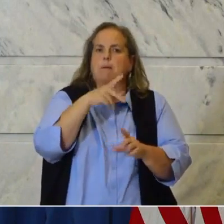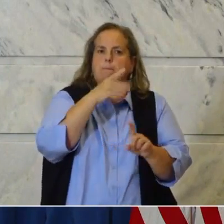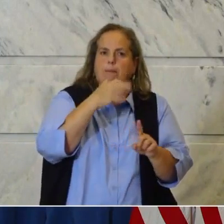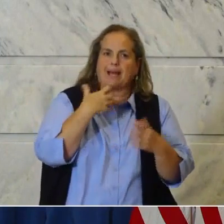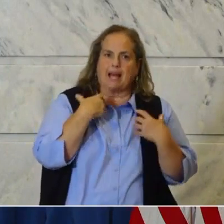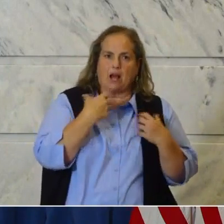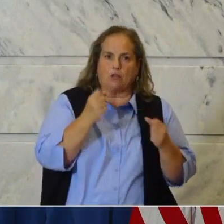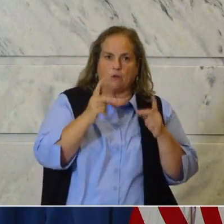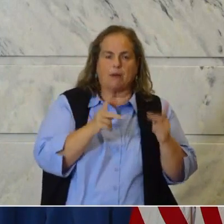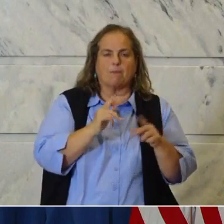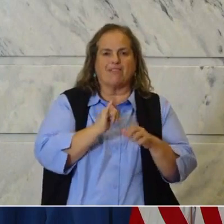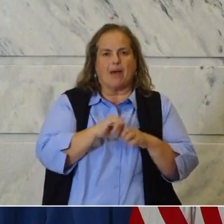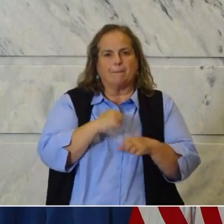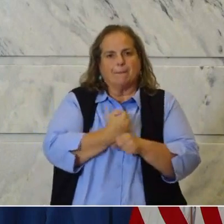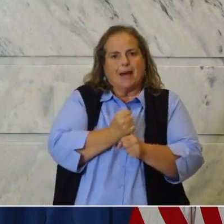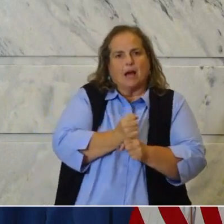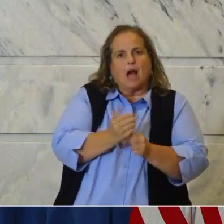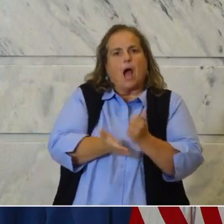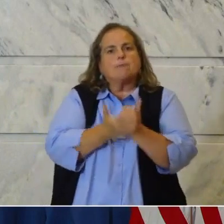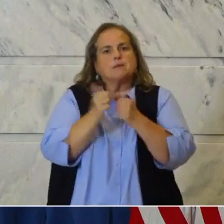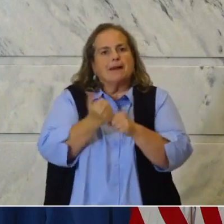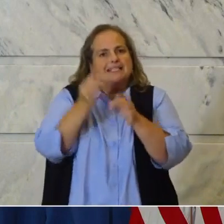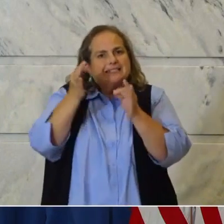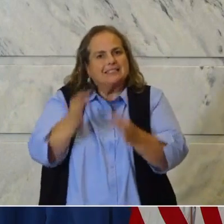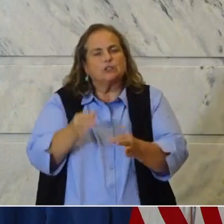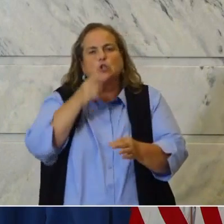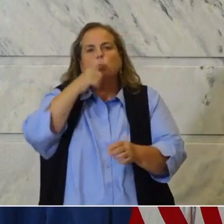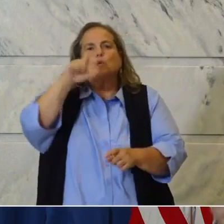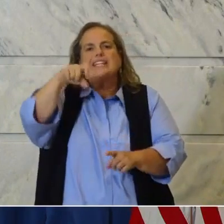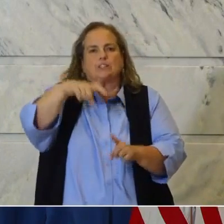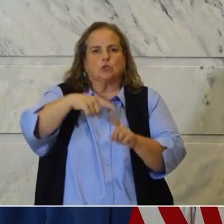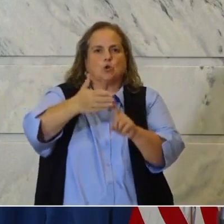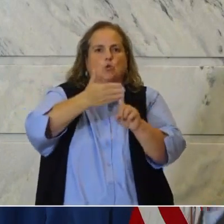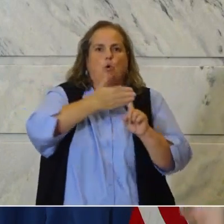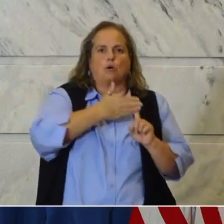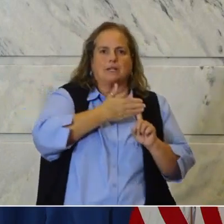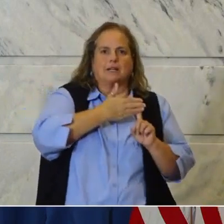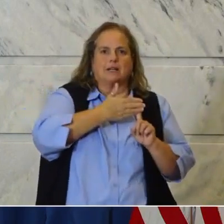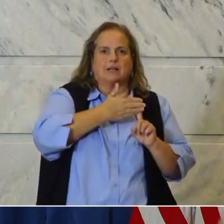to weigh in on who needs to quarantine that can't be made in the in the